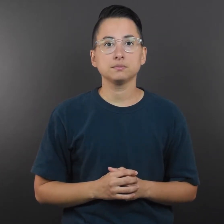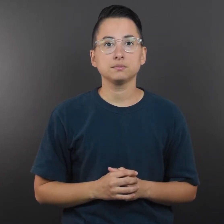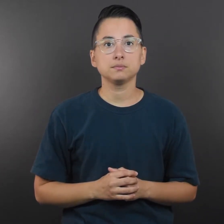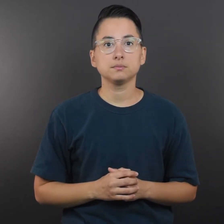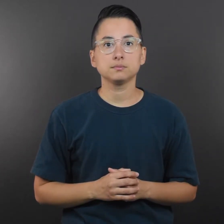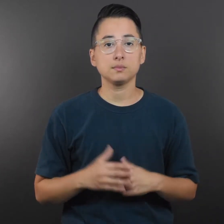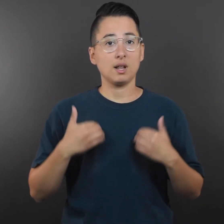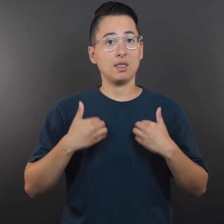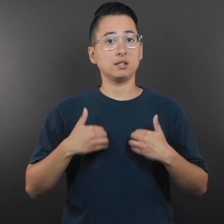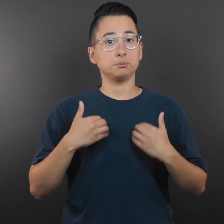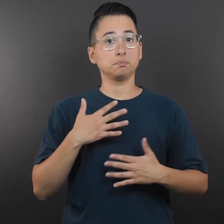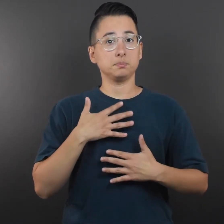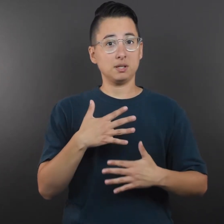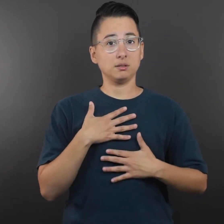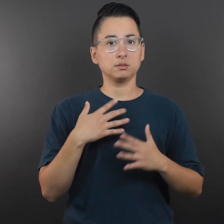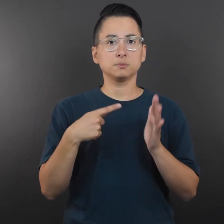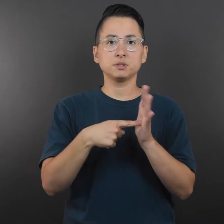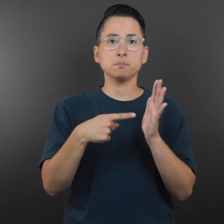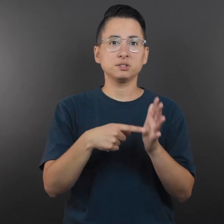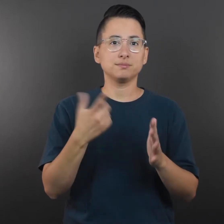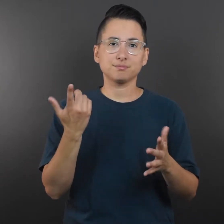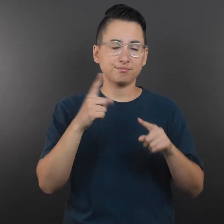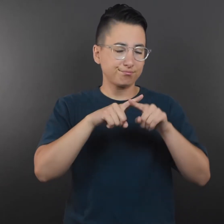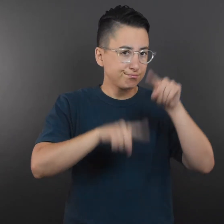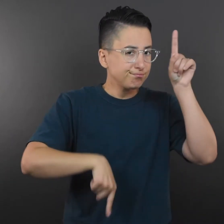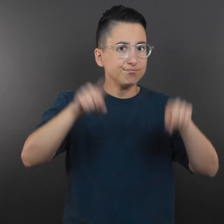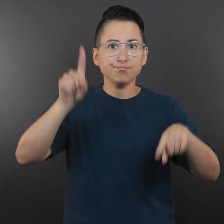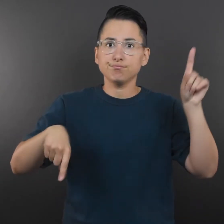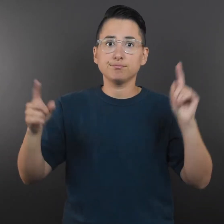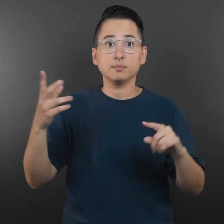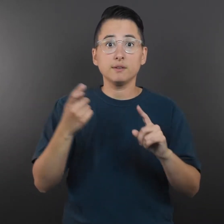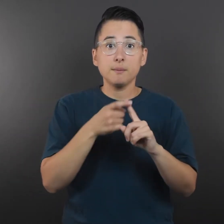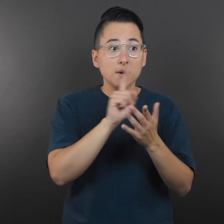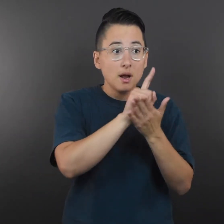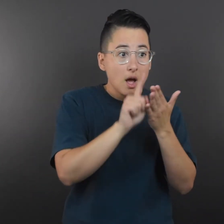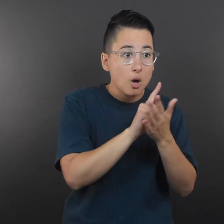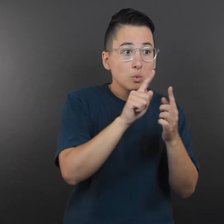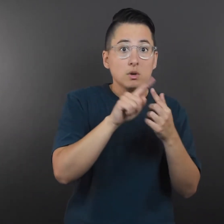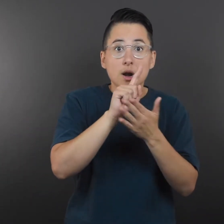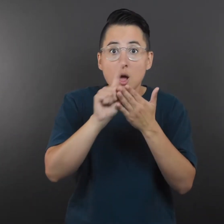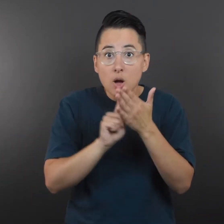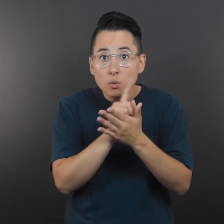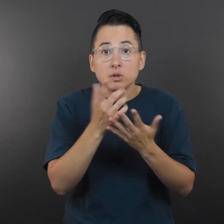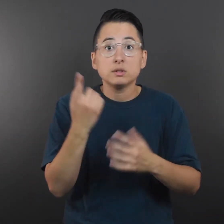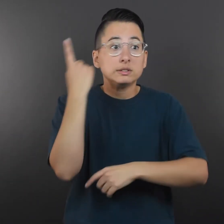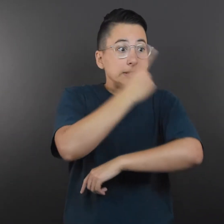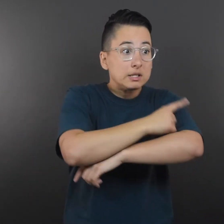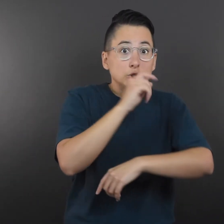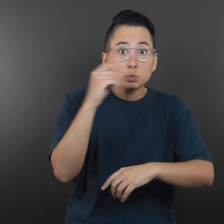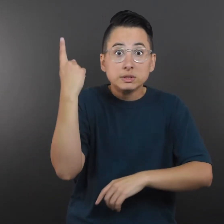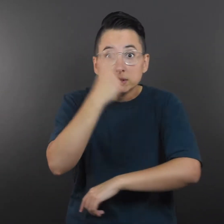Asthma symptoms vary from hour-to-hour, day-to-day, week-to-week and over months and